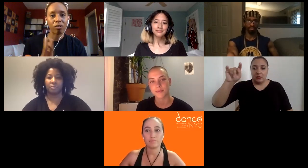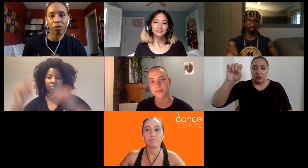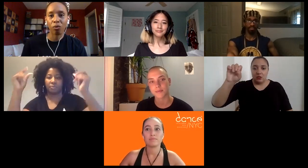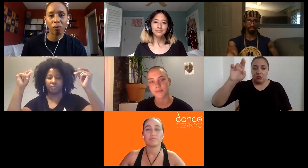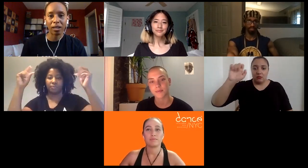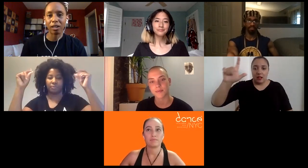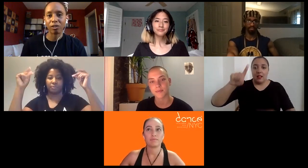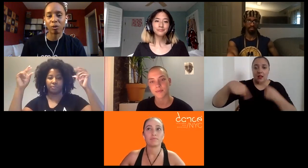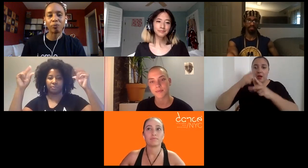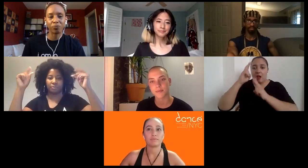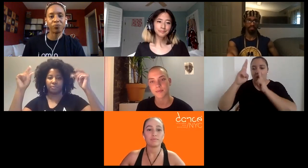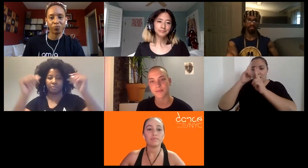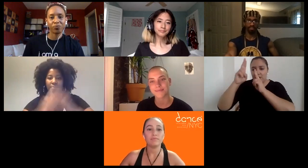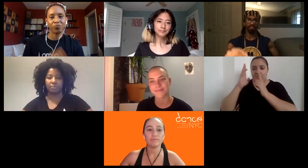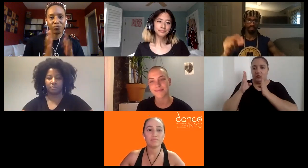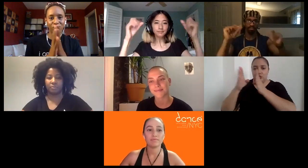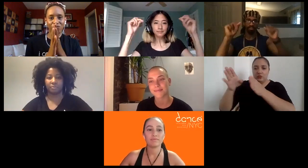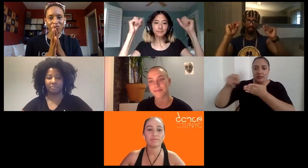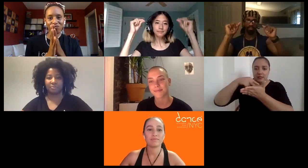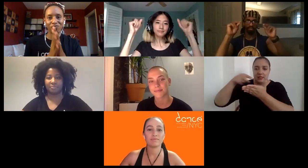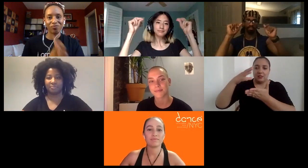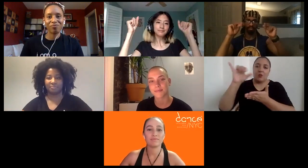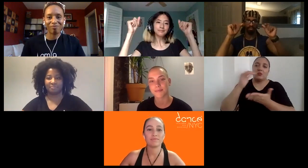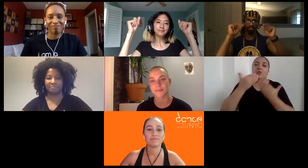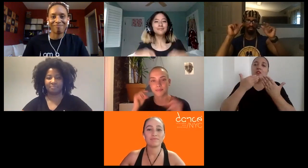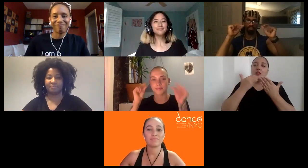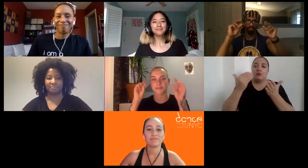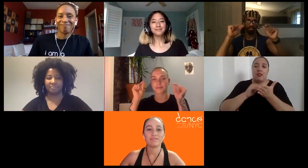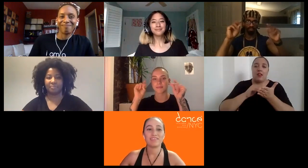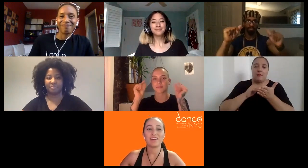of you again.